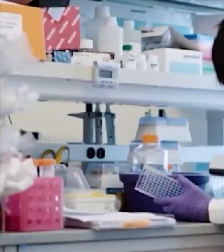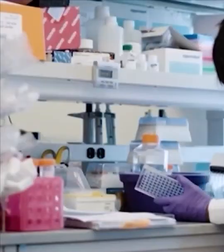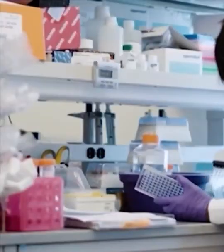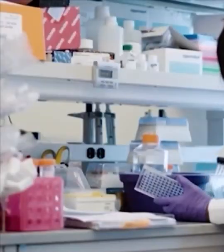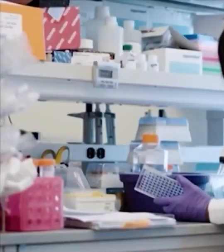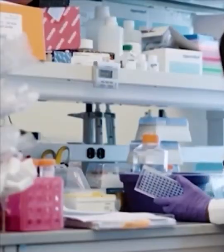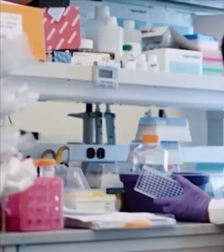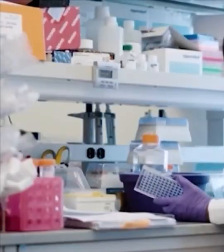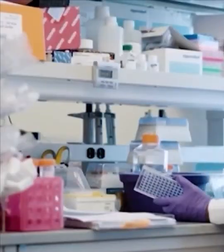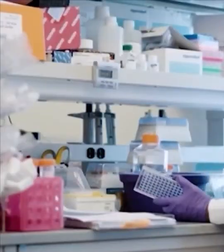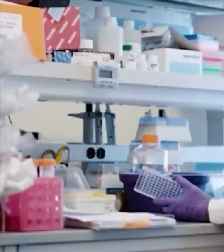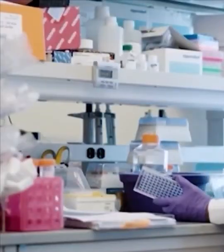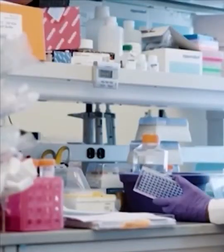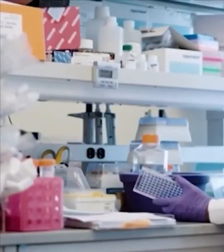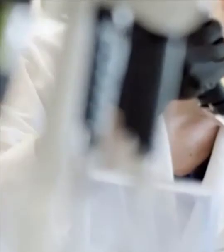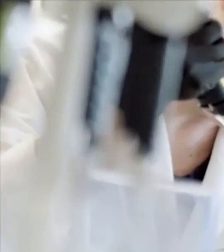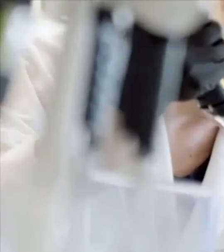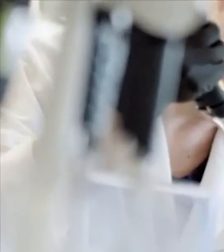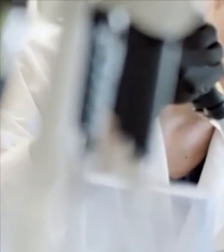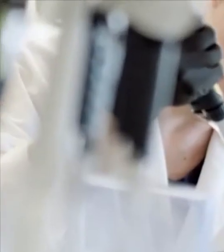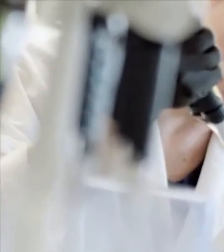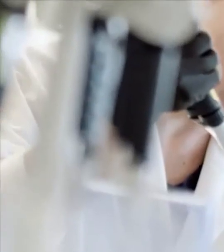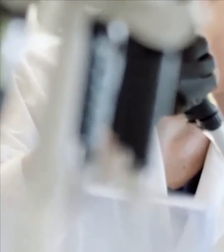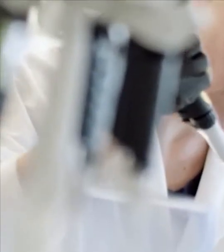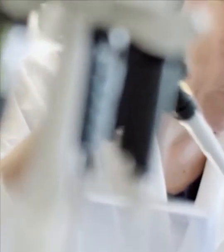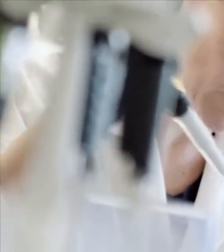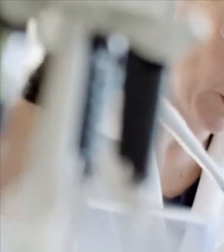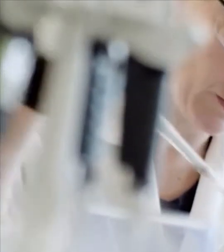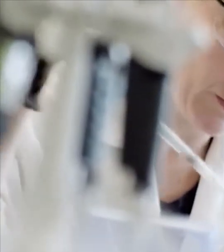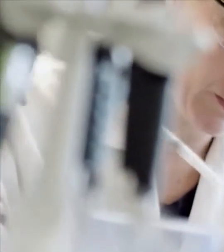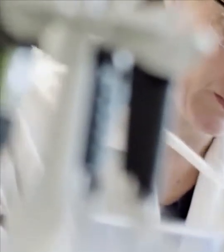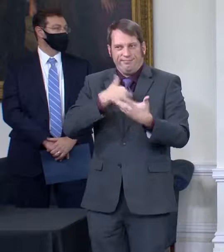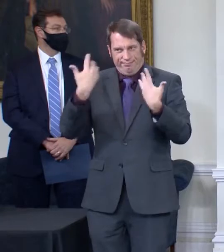COVID-19 VACCINATIONS IN MARYLAND COULD BEGIN AS EARLY AS NEXT WEEK.